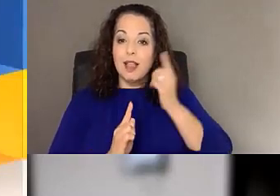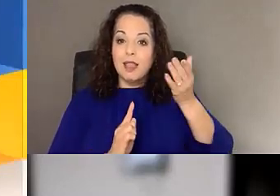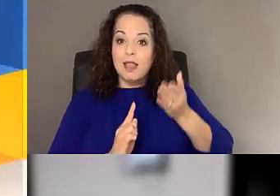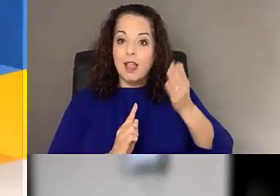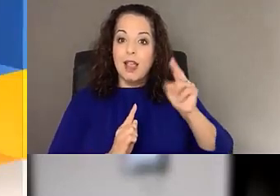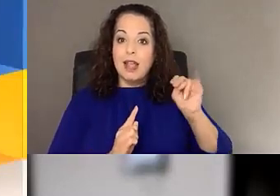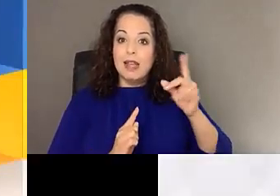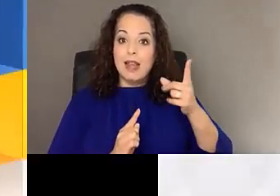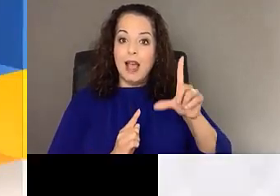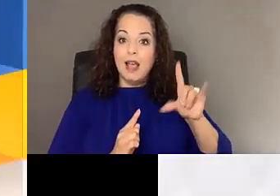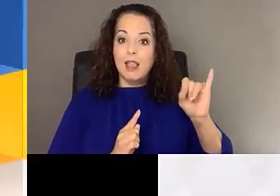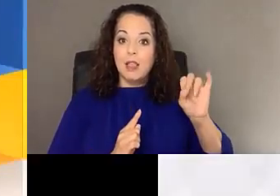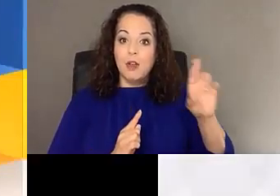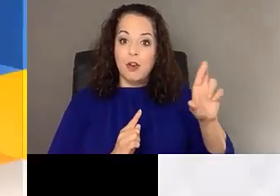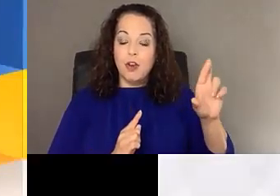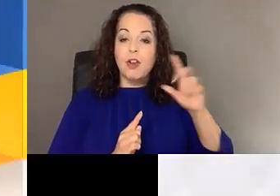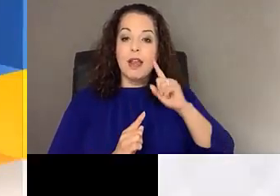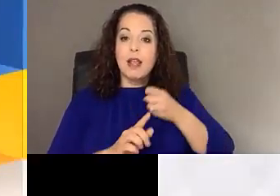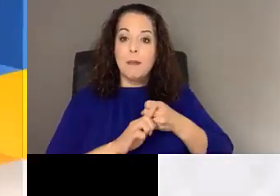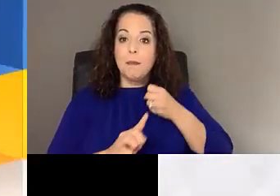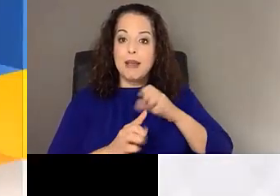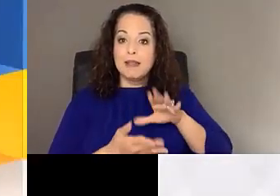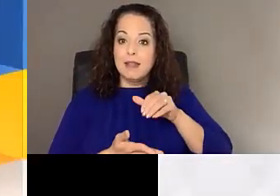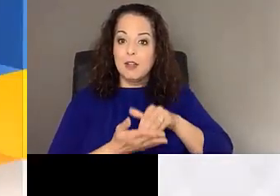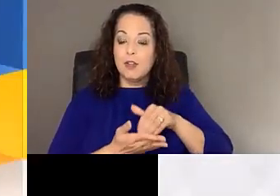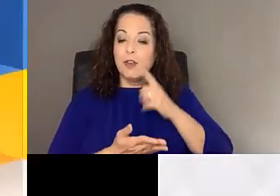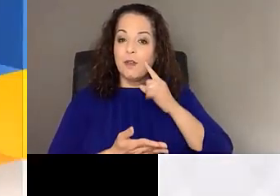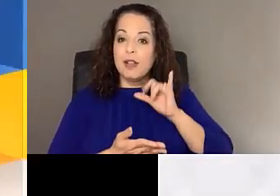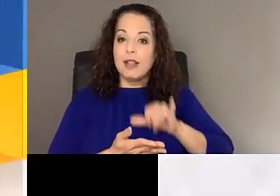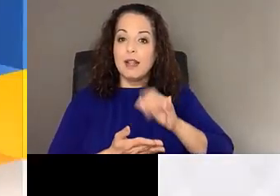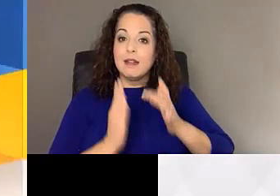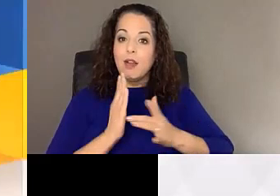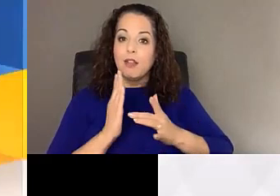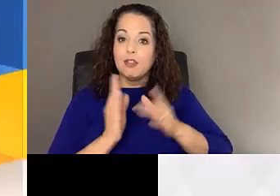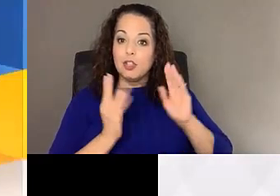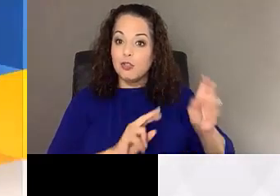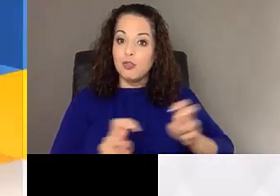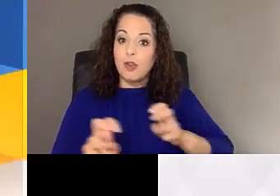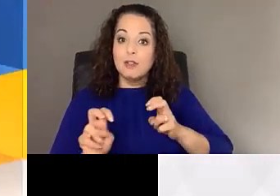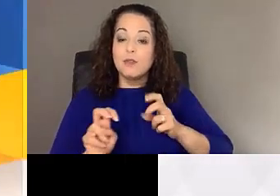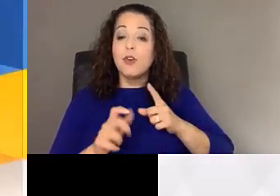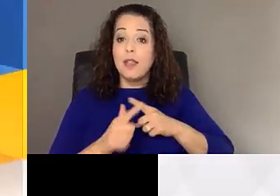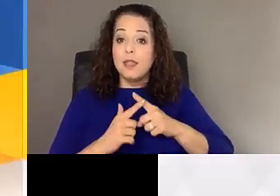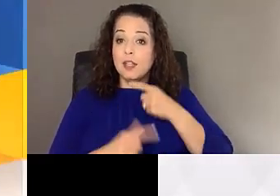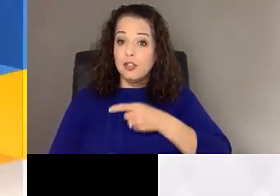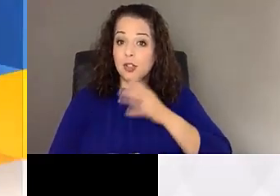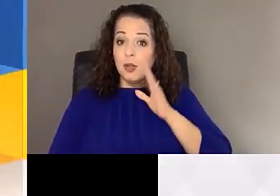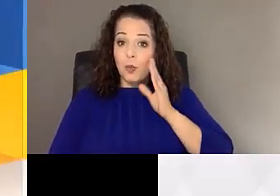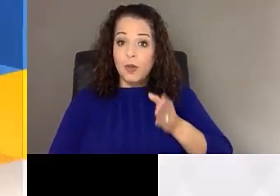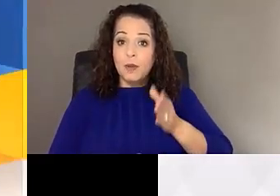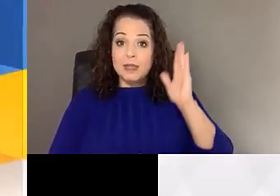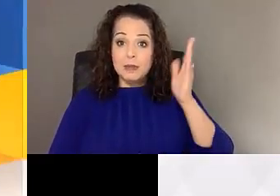Center for Knowledge Translation of Technology Transfer. And she's going to be speaking with us today